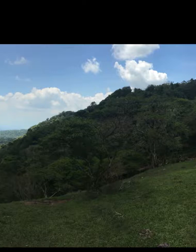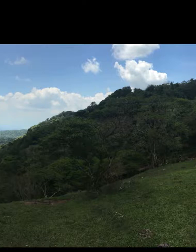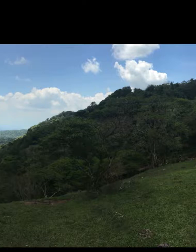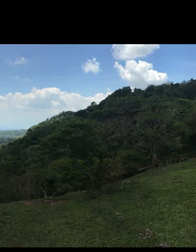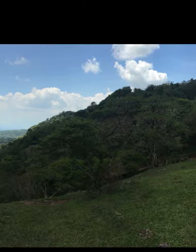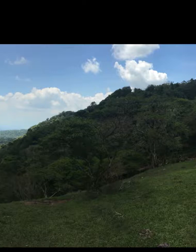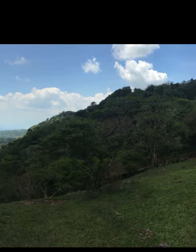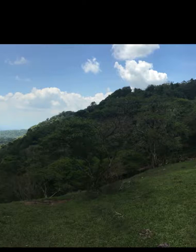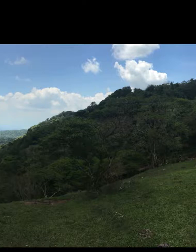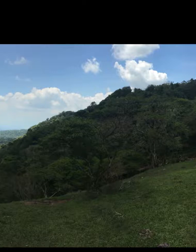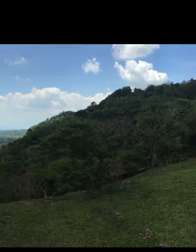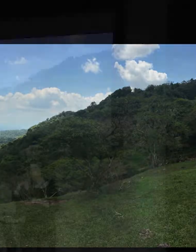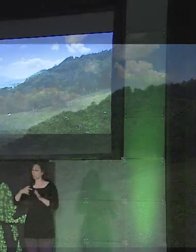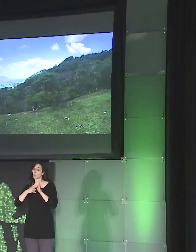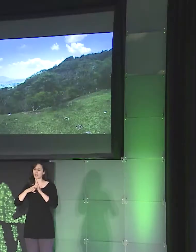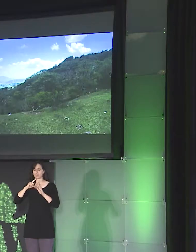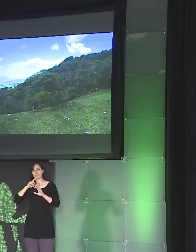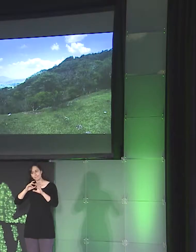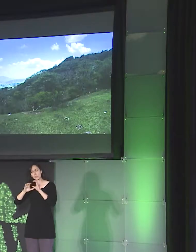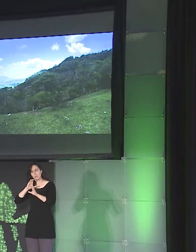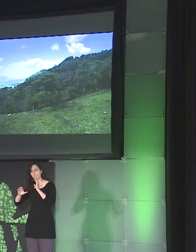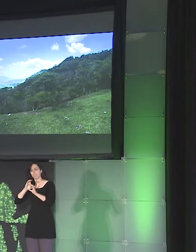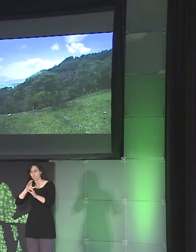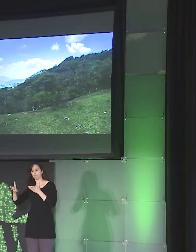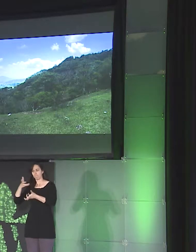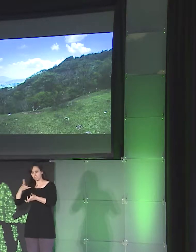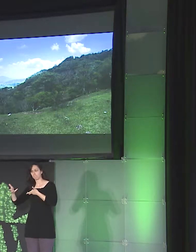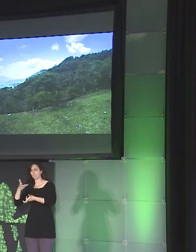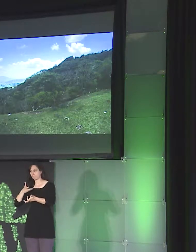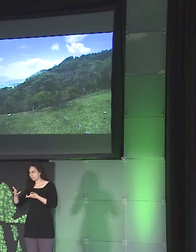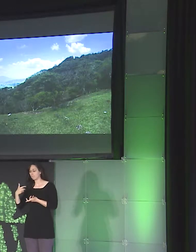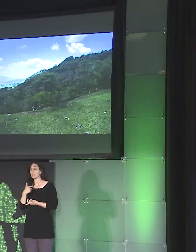We knew this would require intense communication back and forth. And we really needed a teammate that